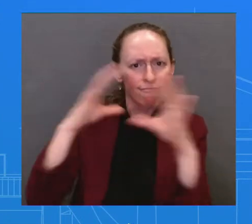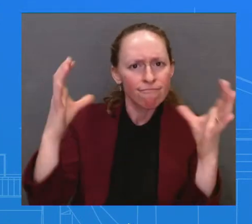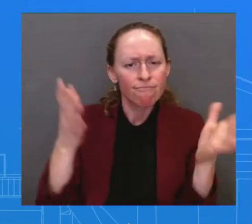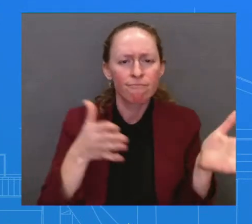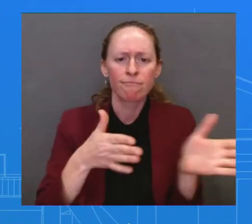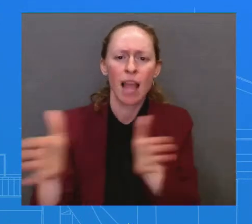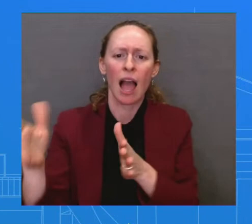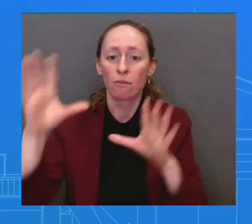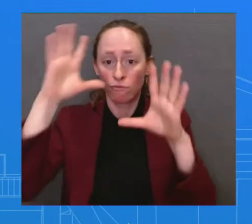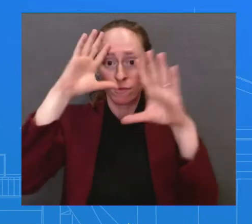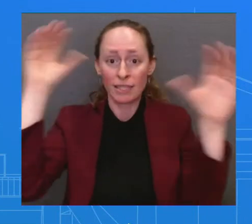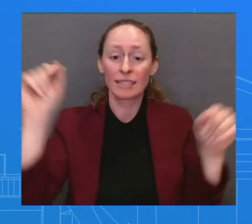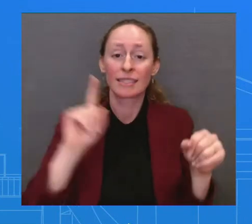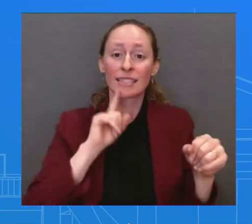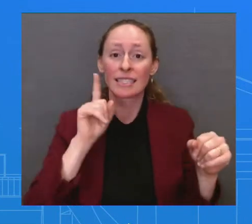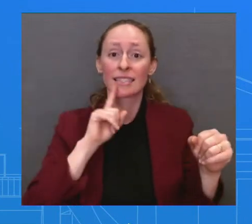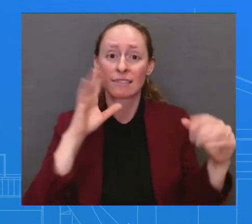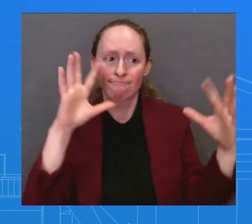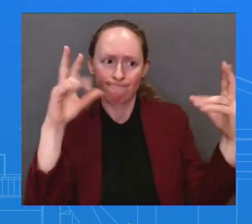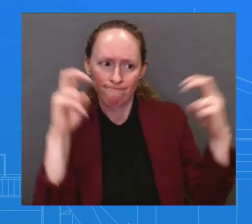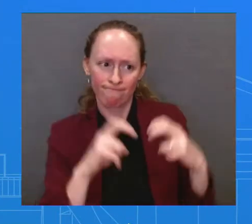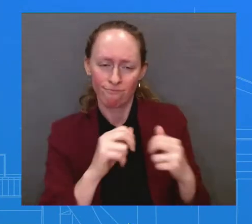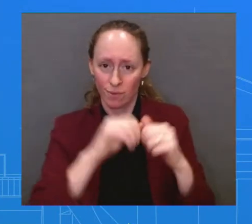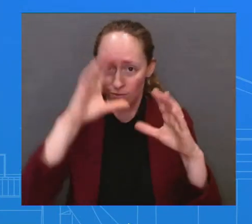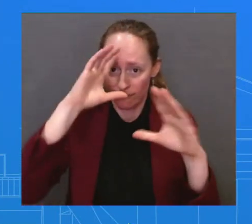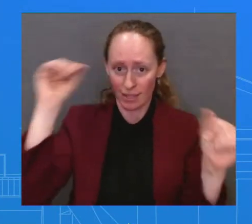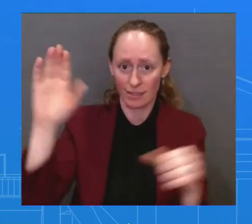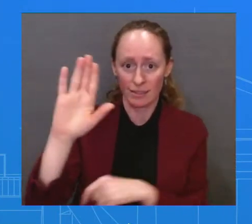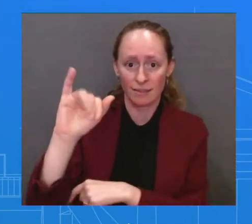some of your foreign policy questions as well. With that, Jake, the podium is yours.